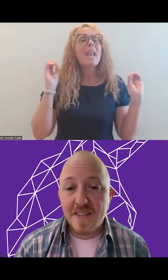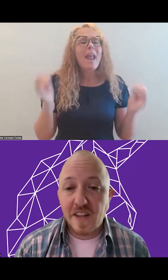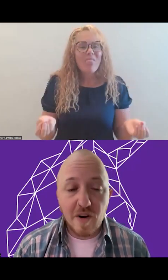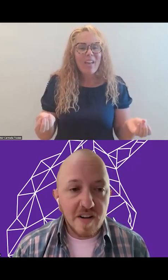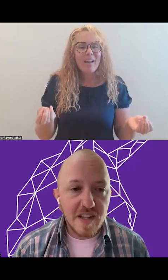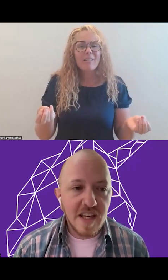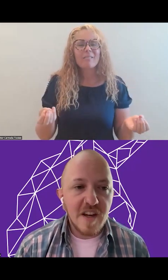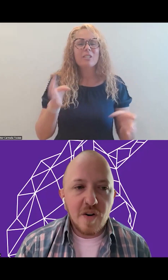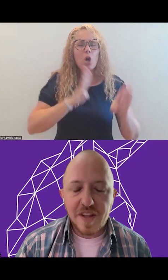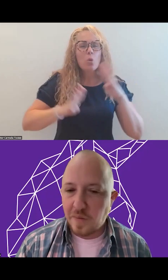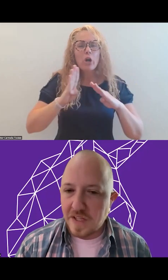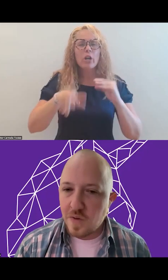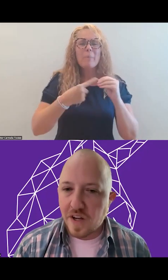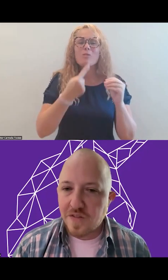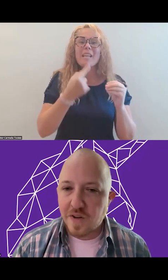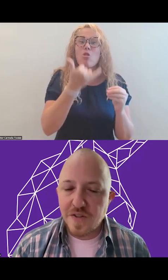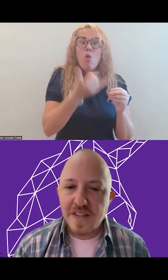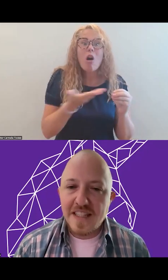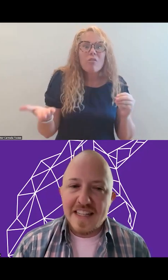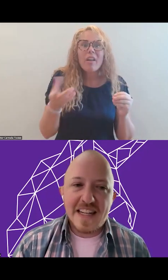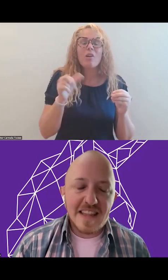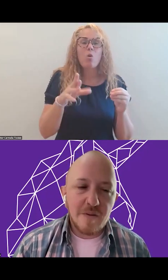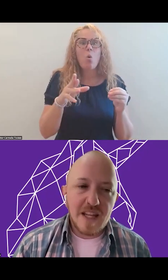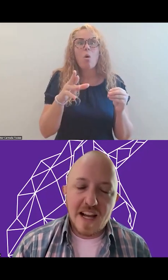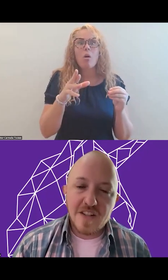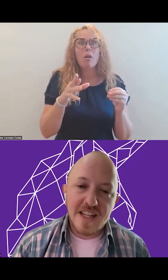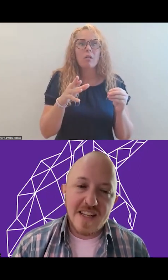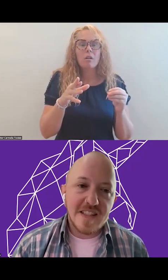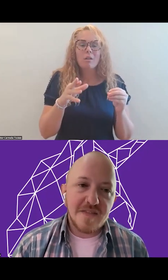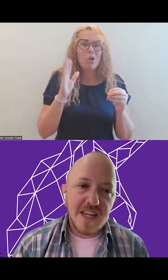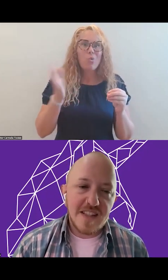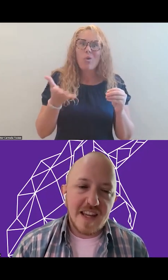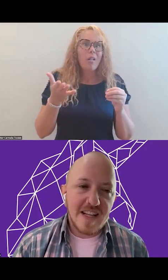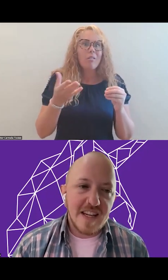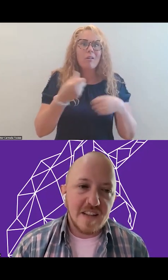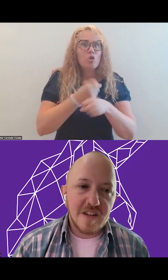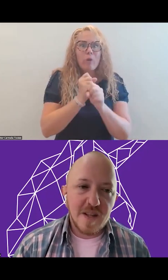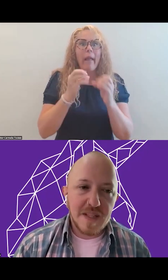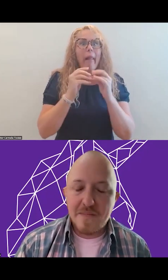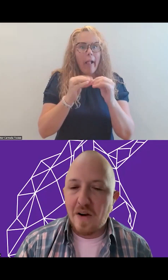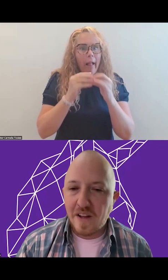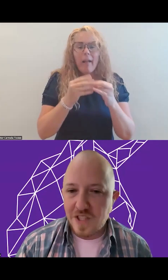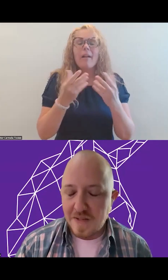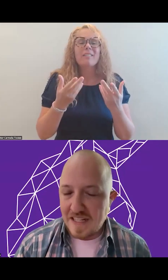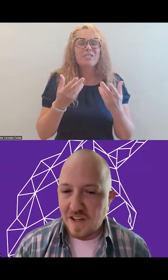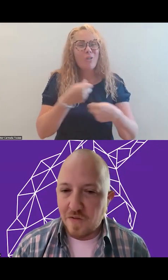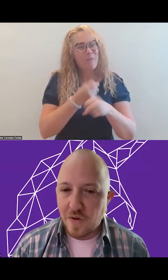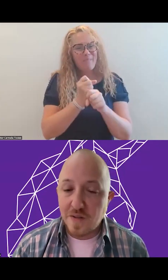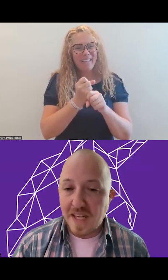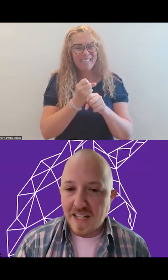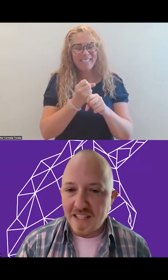SAYING THE RIGHT THING. I THINK THAT ENCOURAGE US TO BE HIDDEN